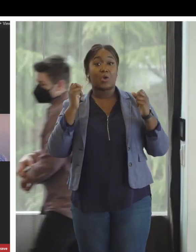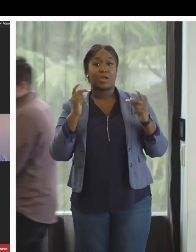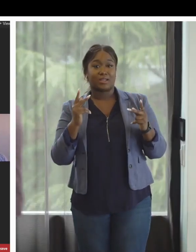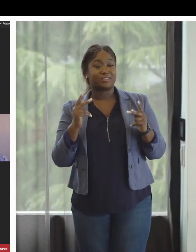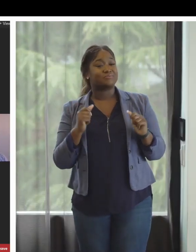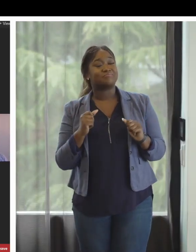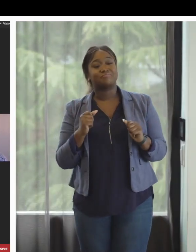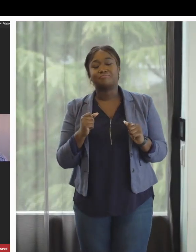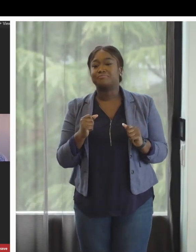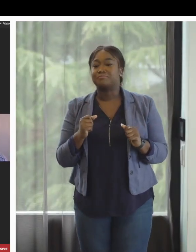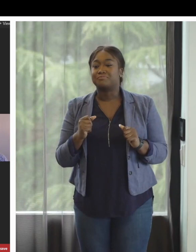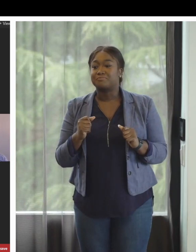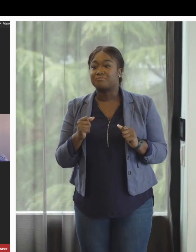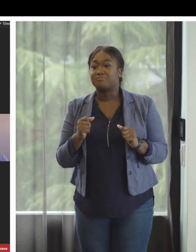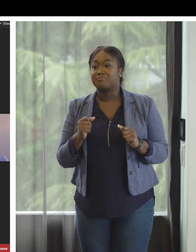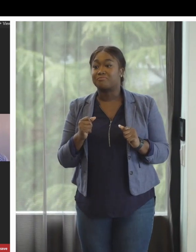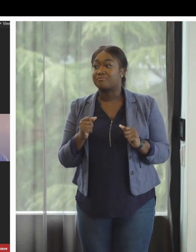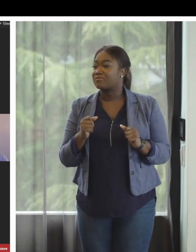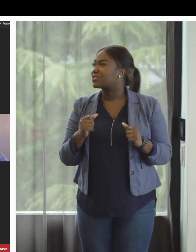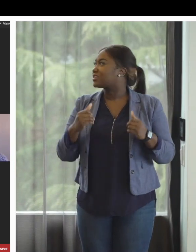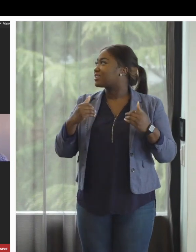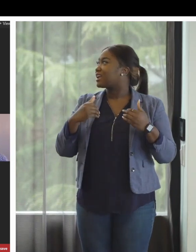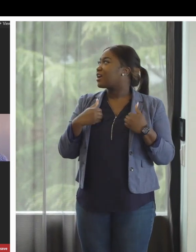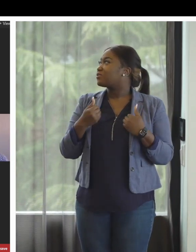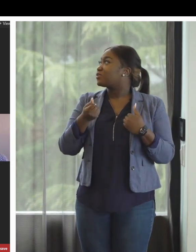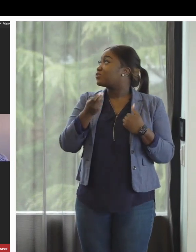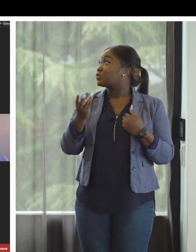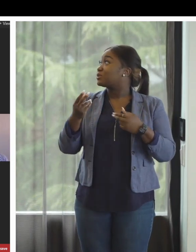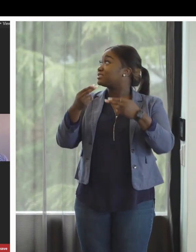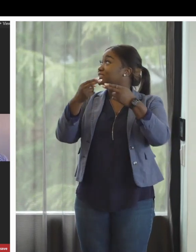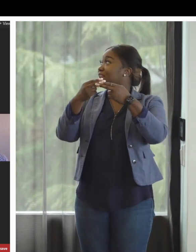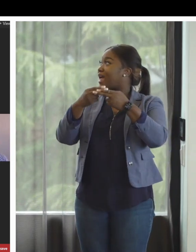Just have a few slides. I wanted to talk about the role